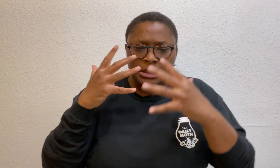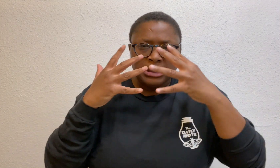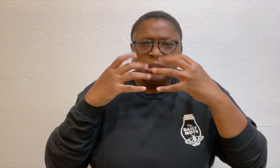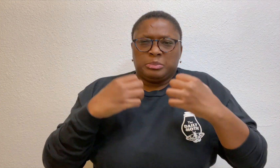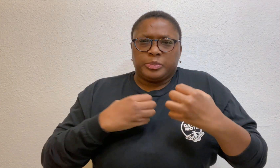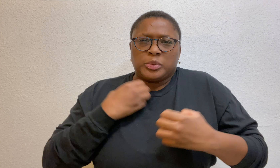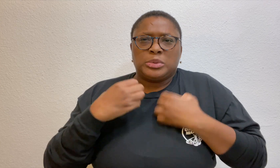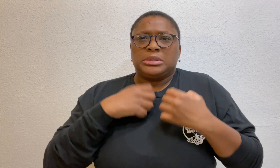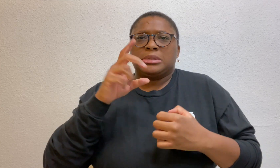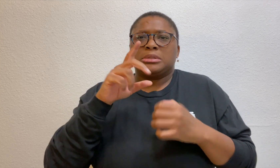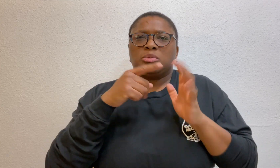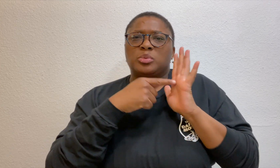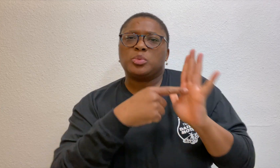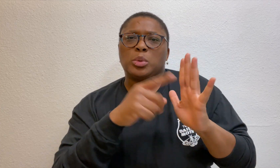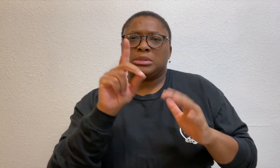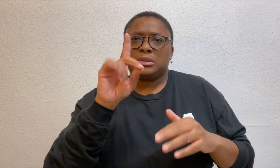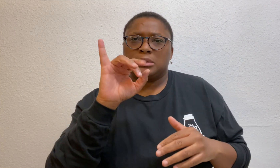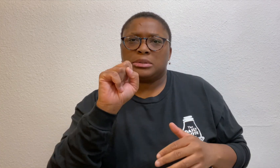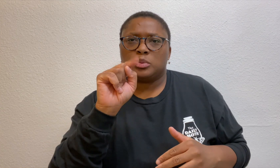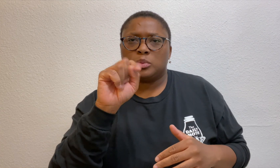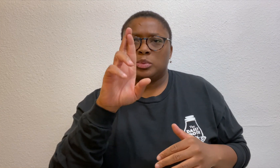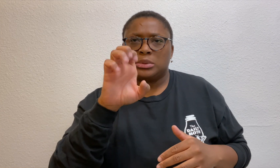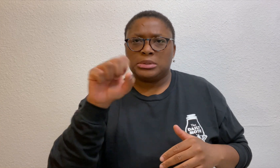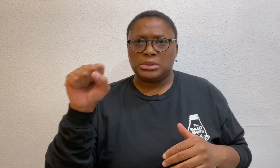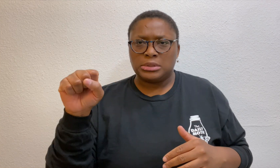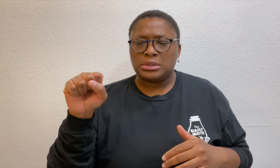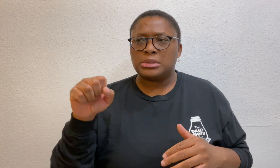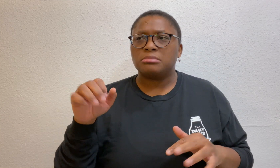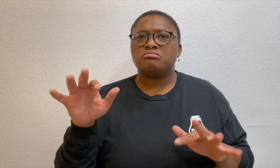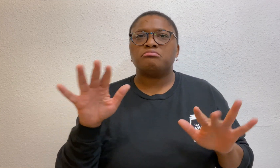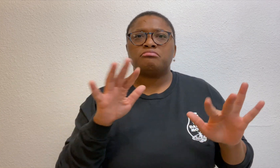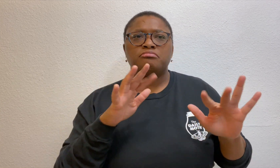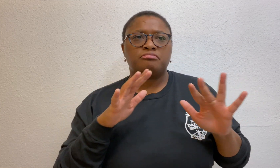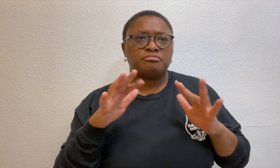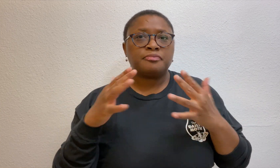He was clearly showing emotional distress.